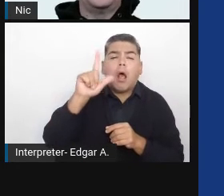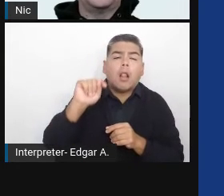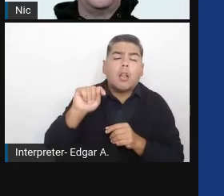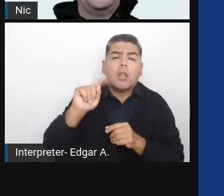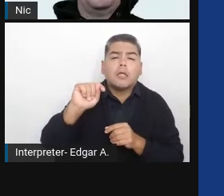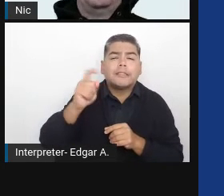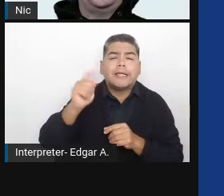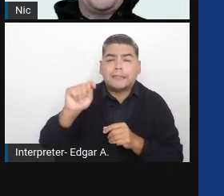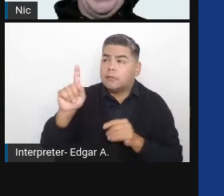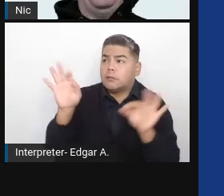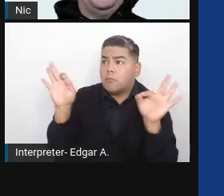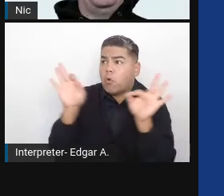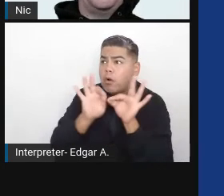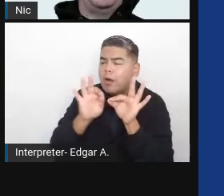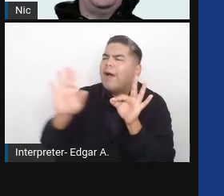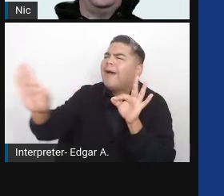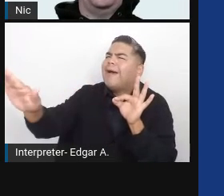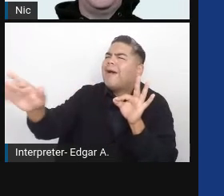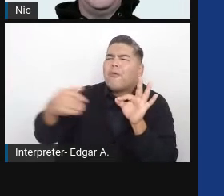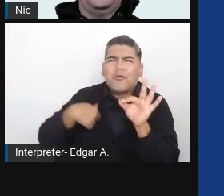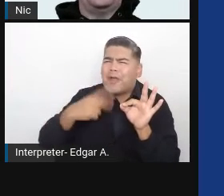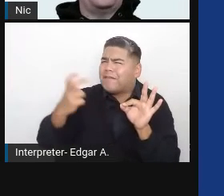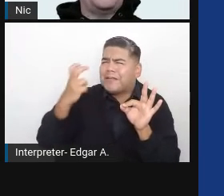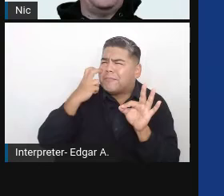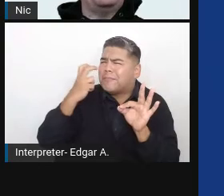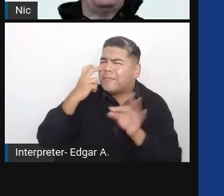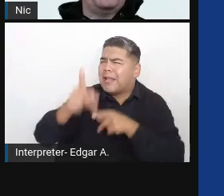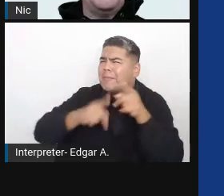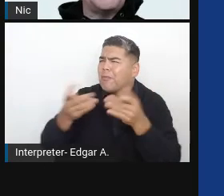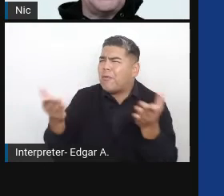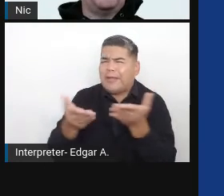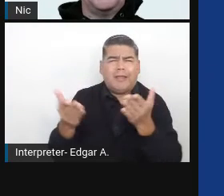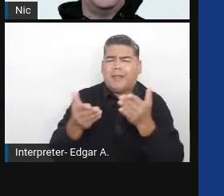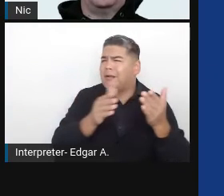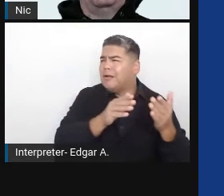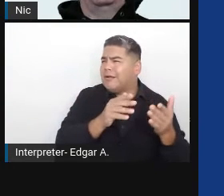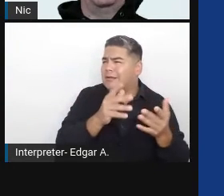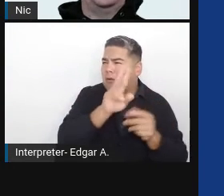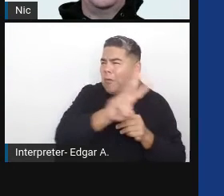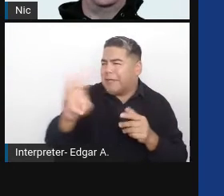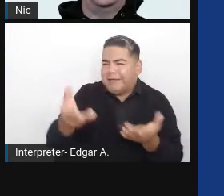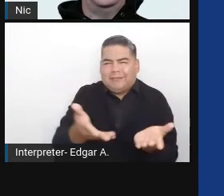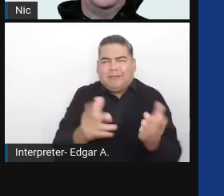They said, "We don't have any blind people coming here from our website, because while they don't use it."